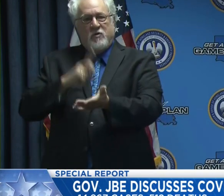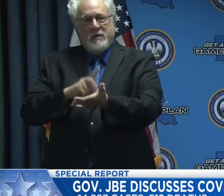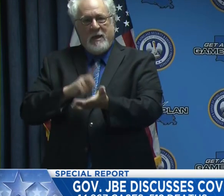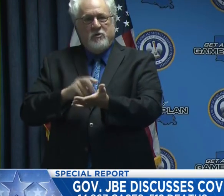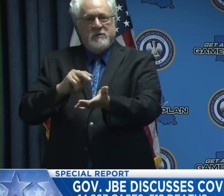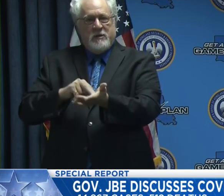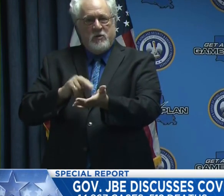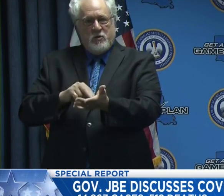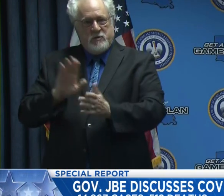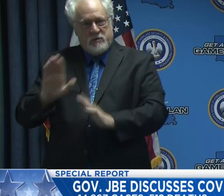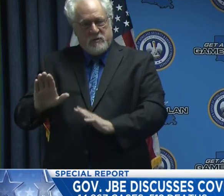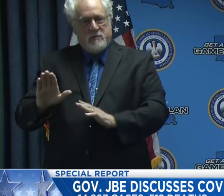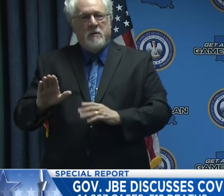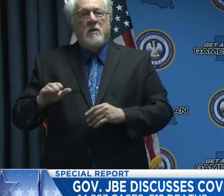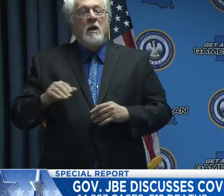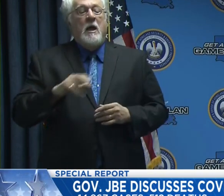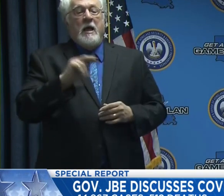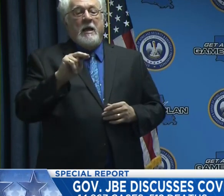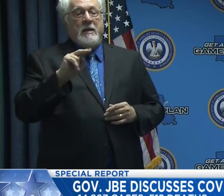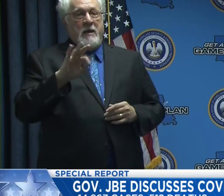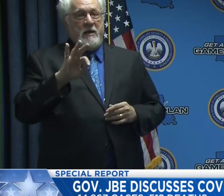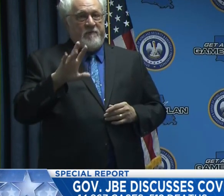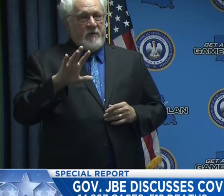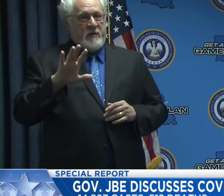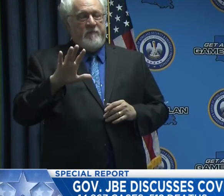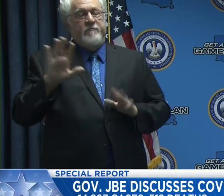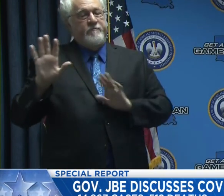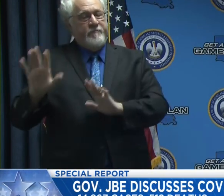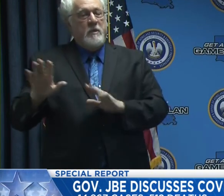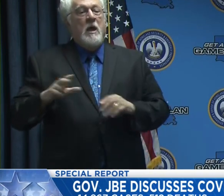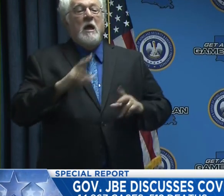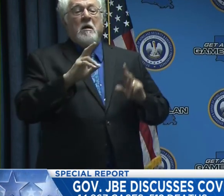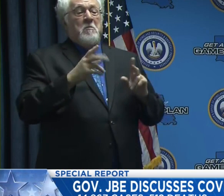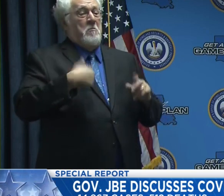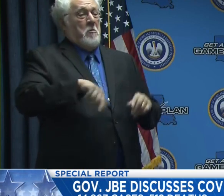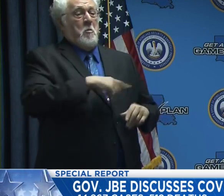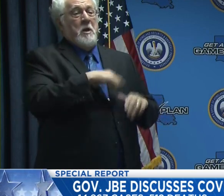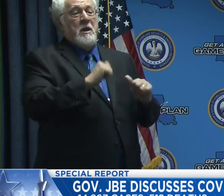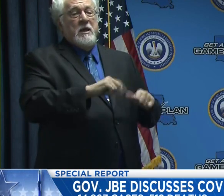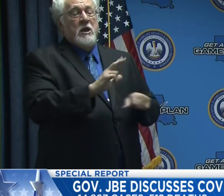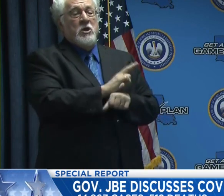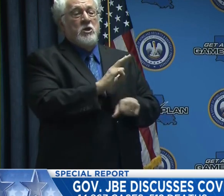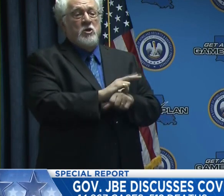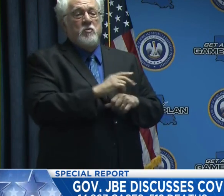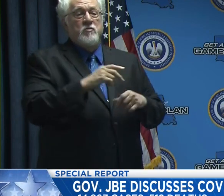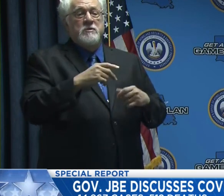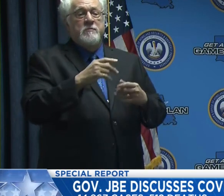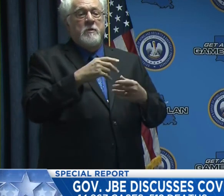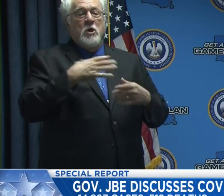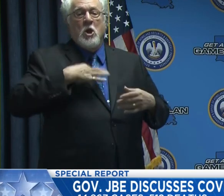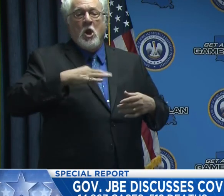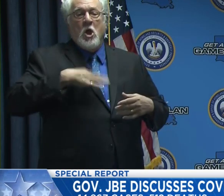USE AN N95 MATTER OF FACT. THOSE ARE FOR THE DOCTORS AND